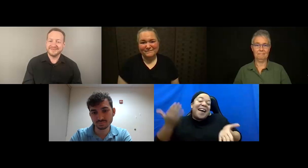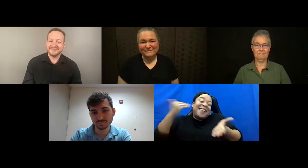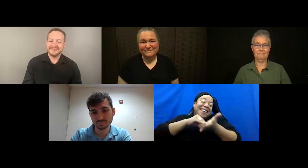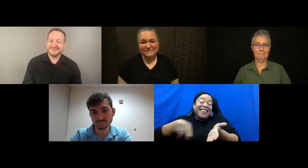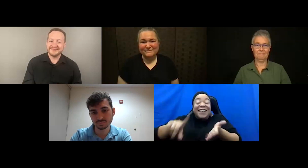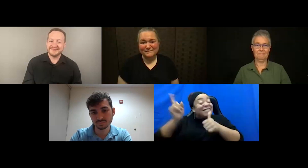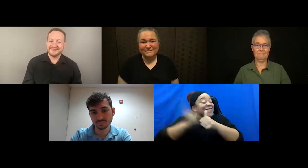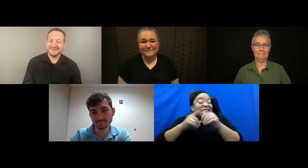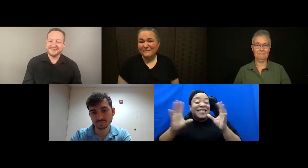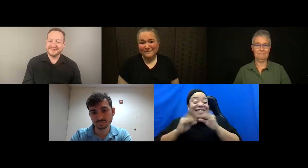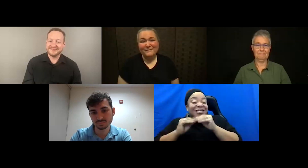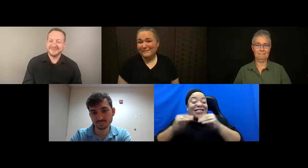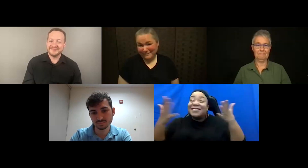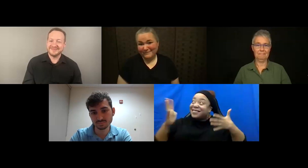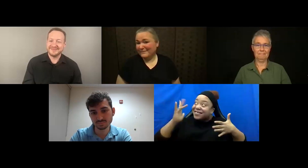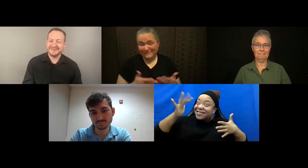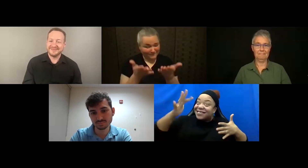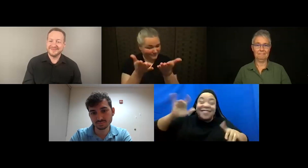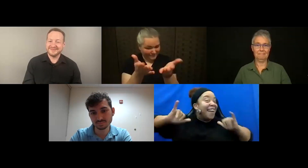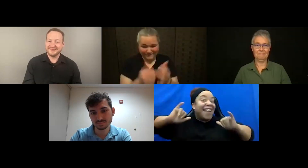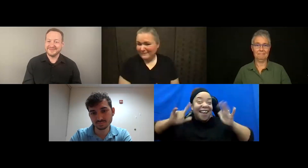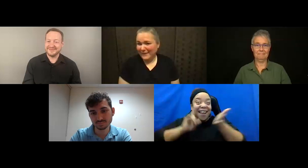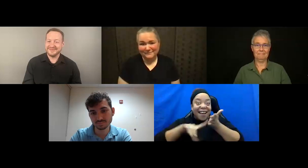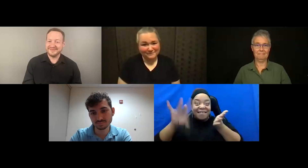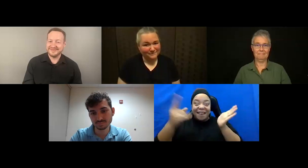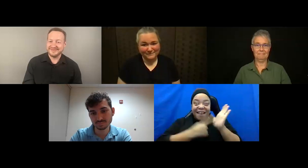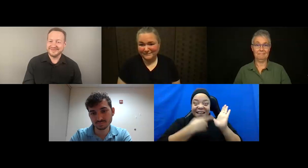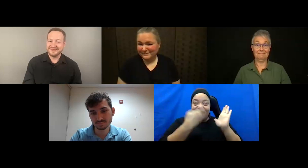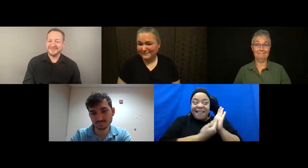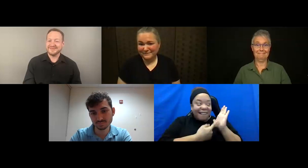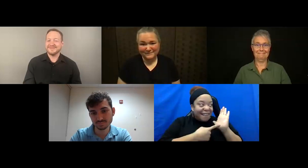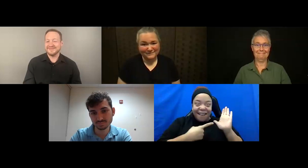Who knows?! We don't know! This is our first meeting. It's a reference point! I'm excited to see where this